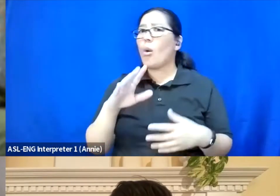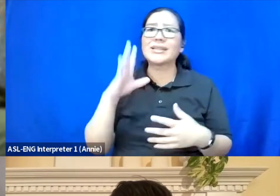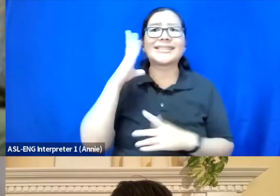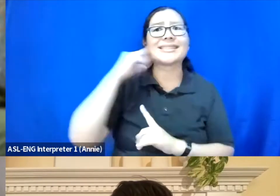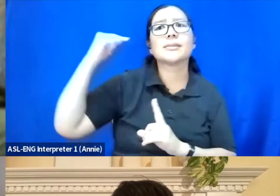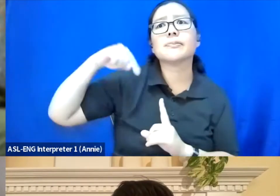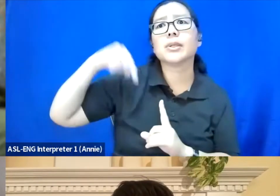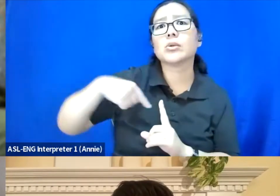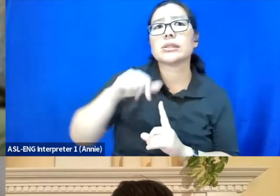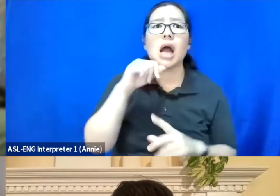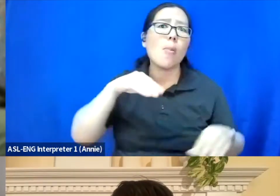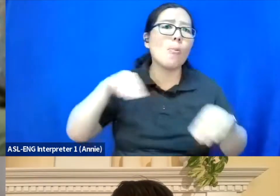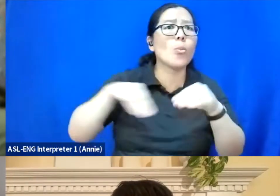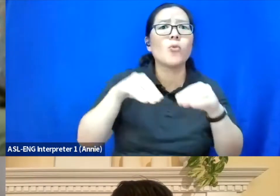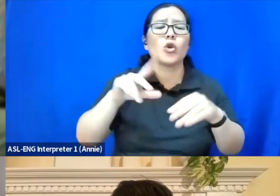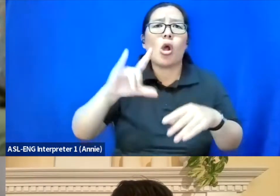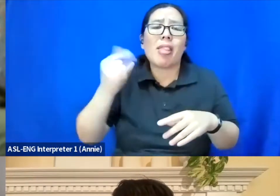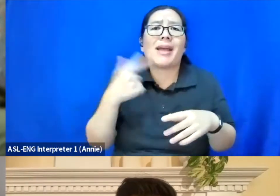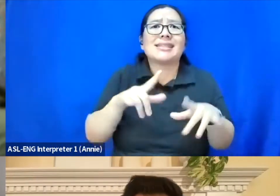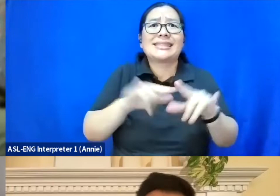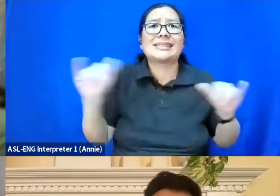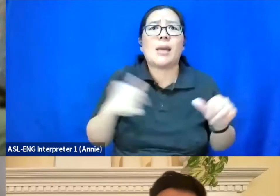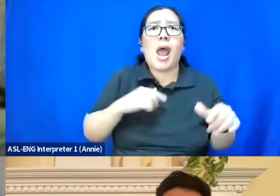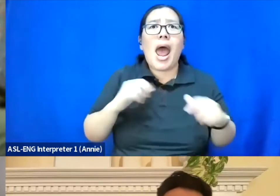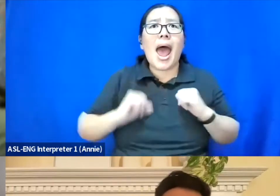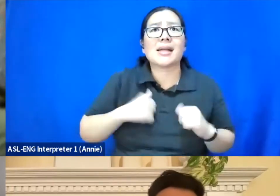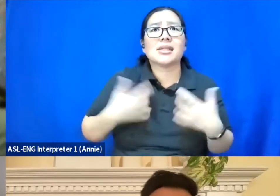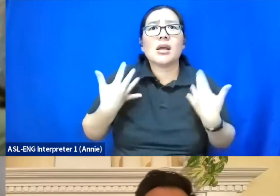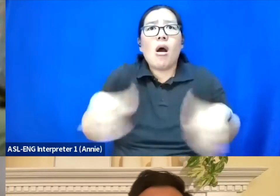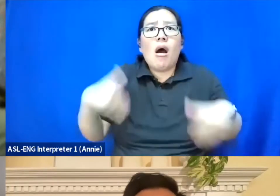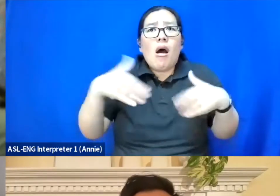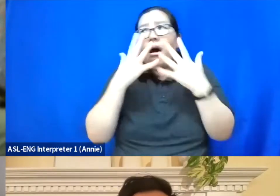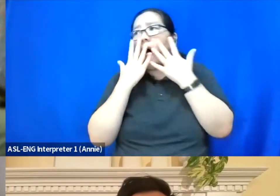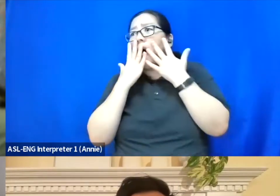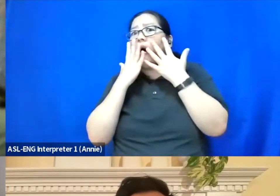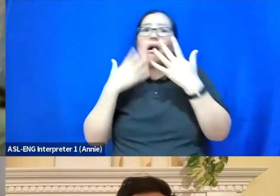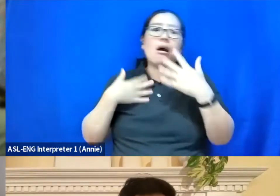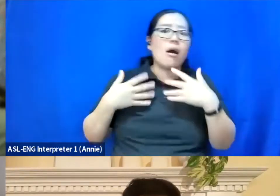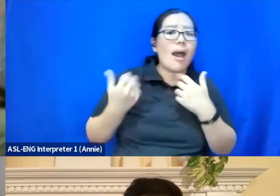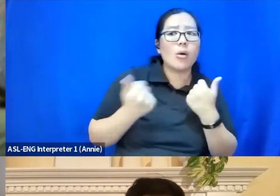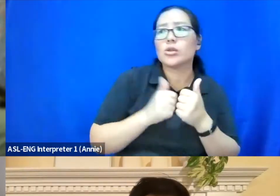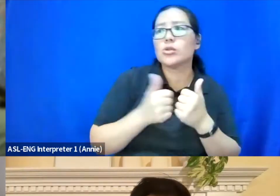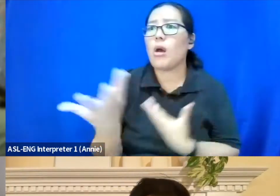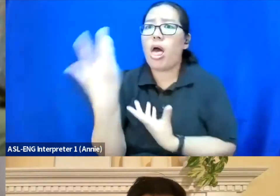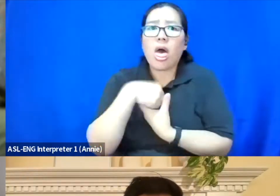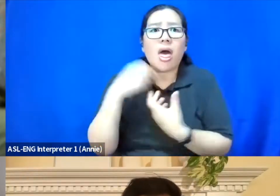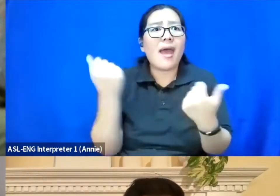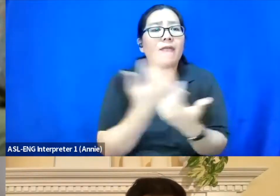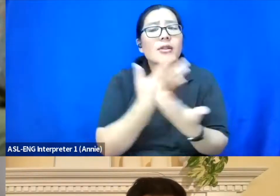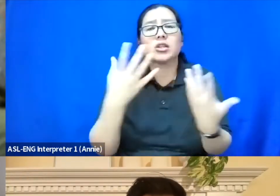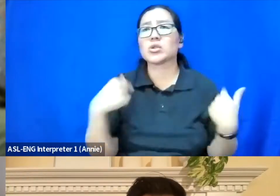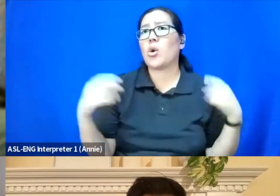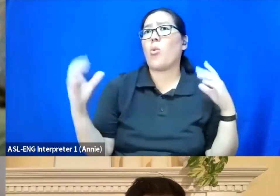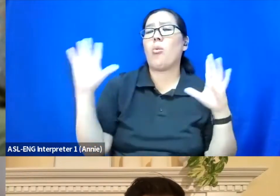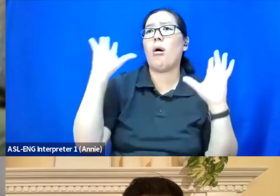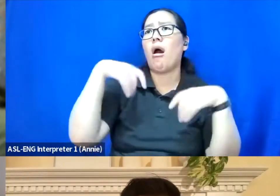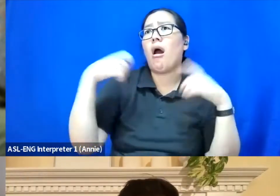Incredible. I -- I mean, I love that. I -- I love that she included that entire transcript in the book and I think these --